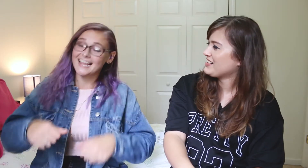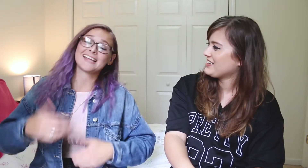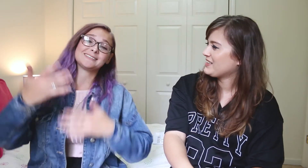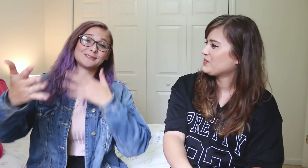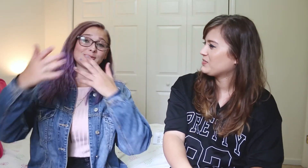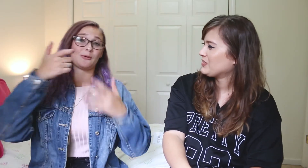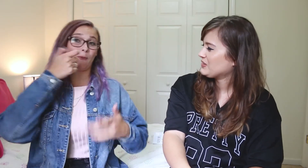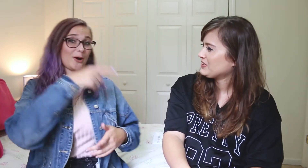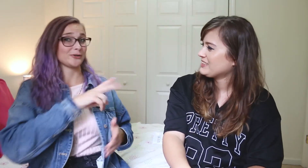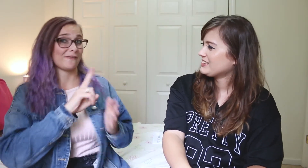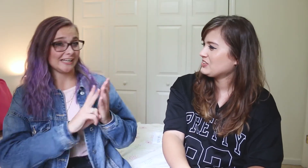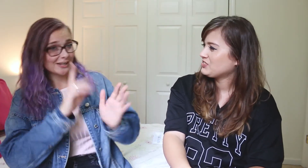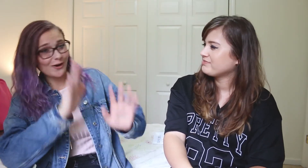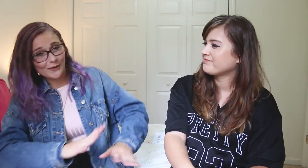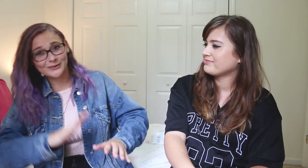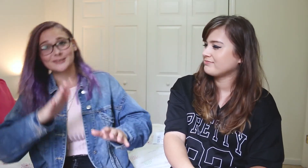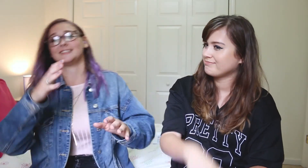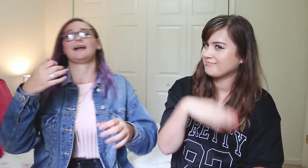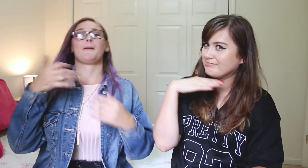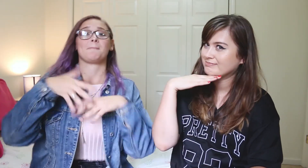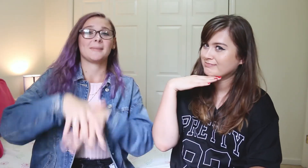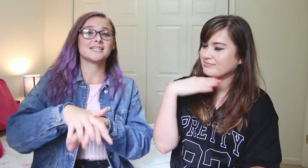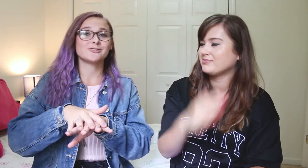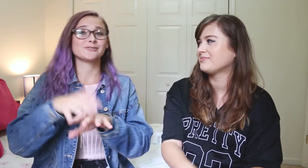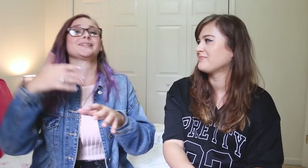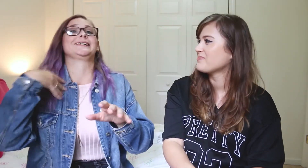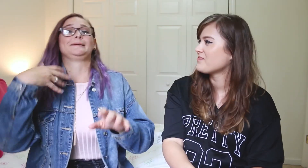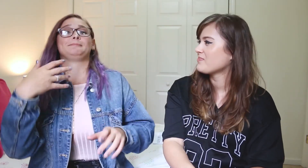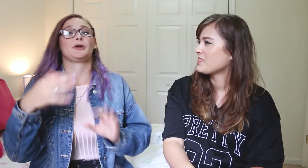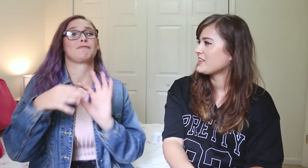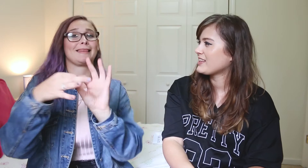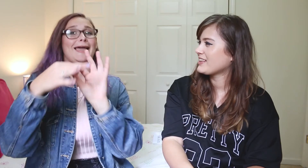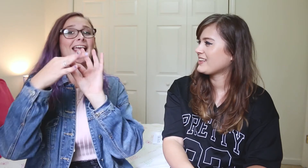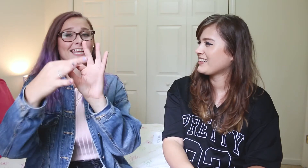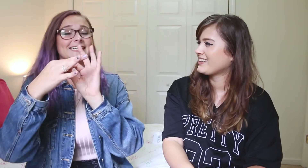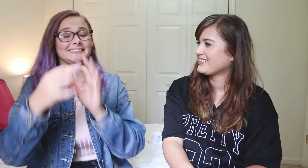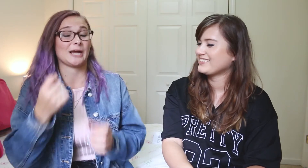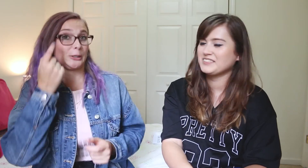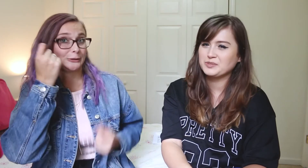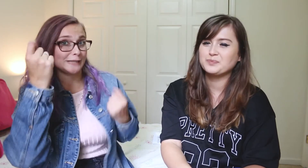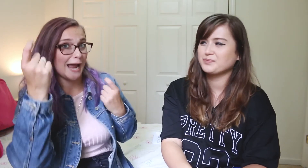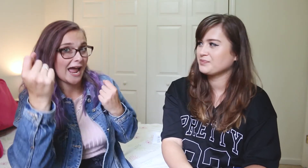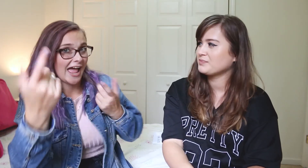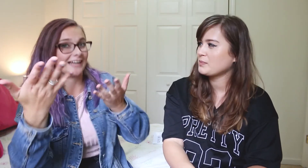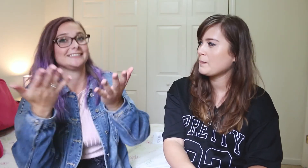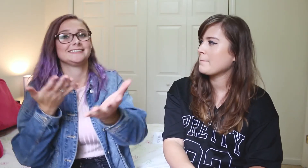So if you can go watch her videos! Mainstreamed kids can relate and understand.